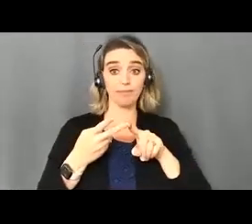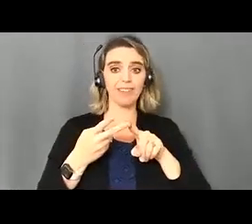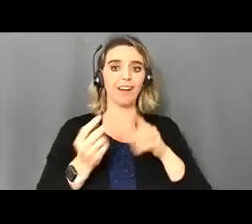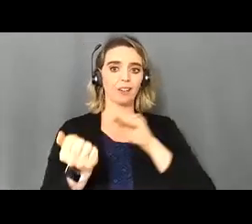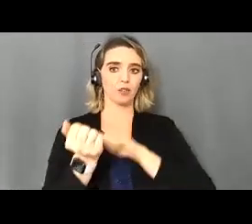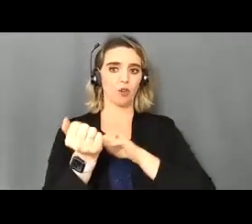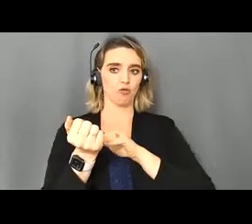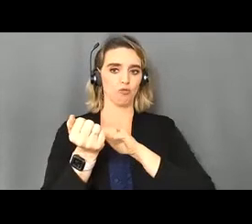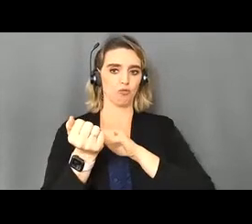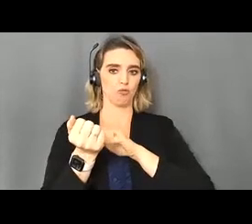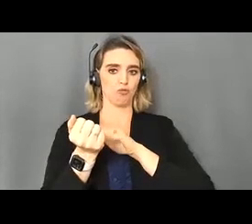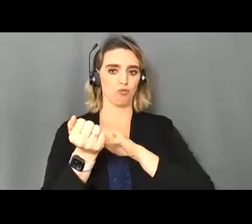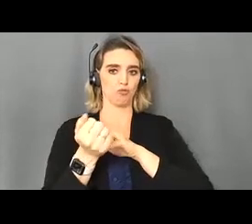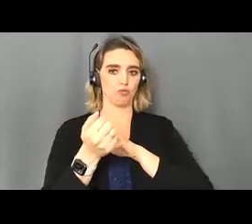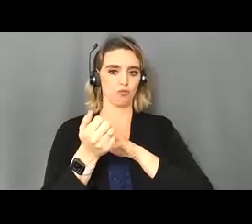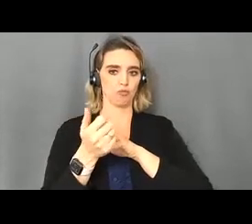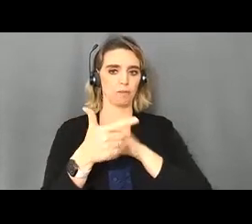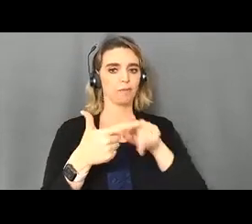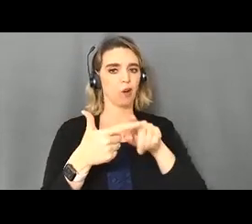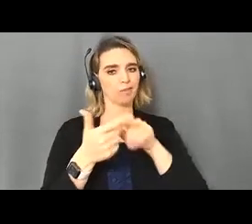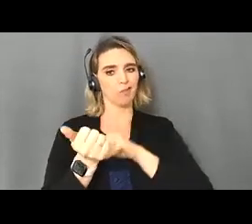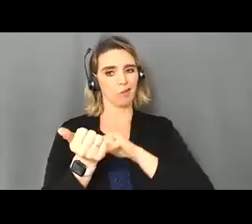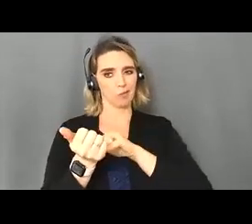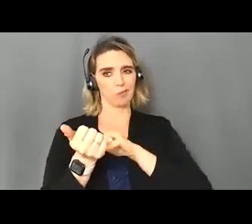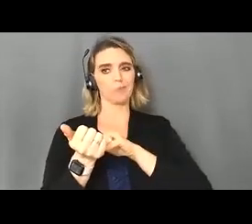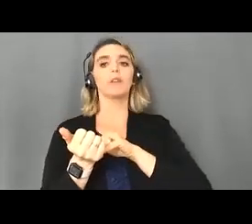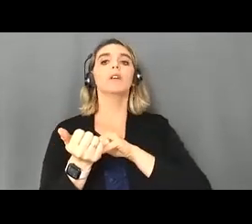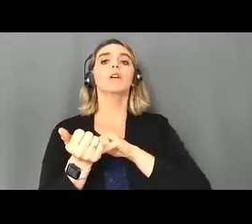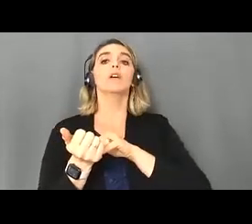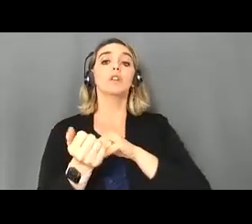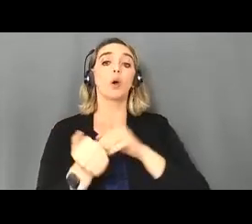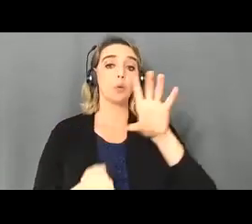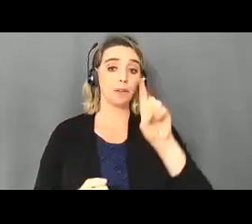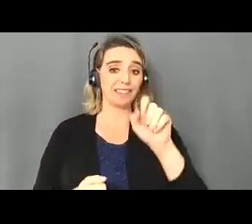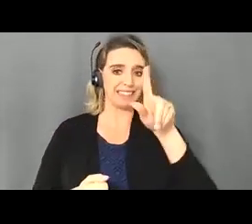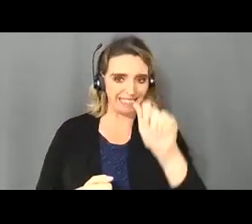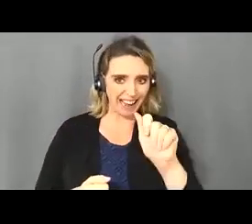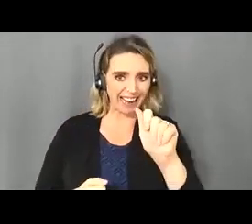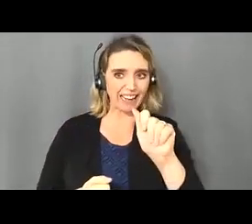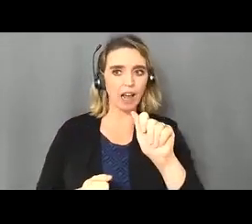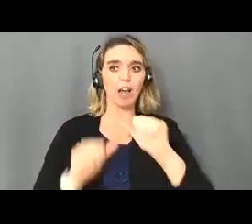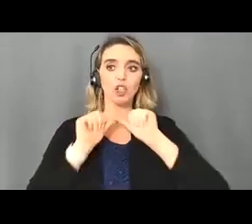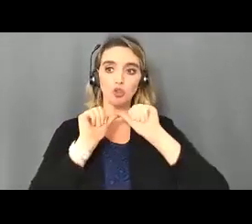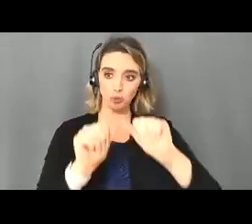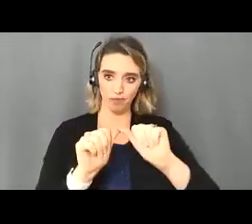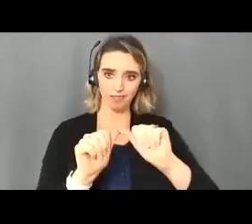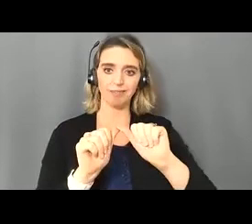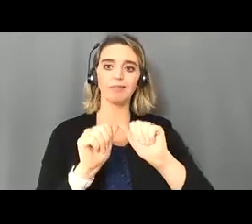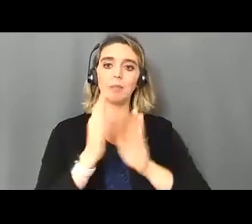So we use a data-driven approach to find the best practitioners that are appropriate, not just for the diagnosis